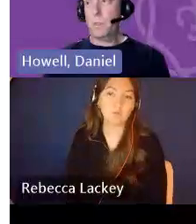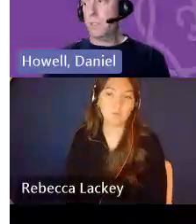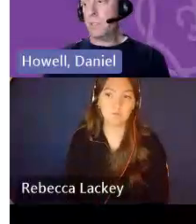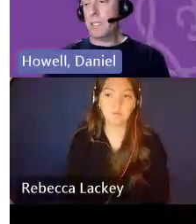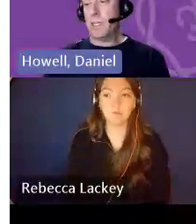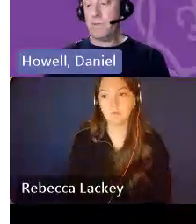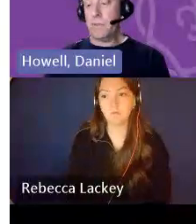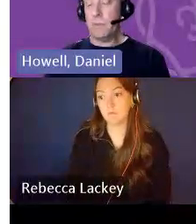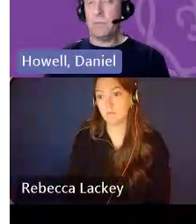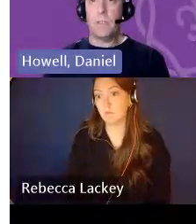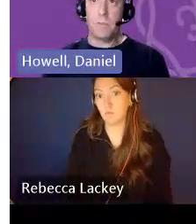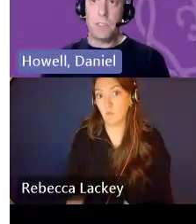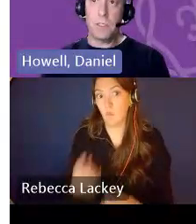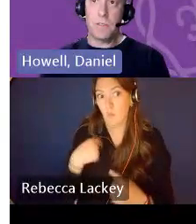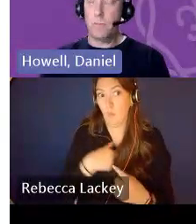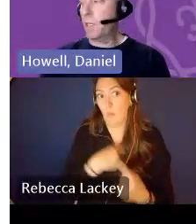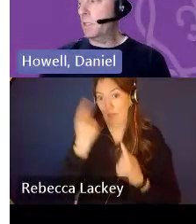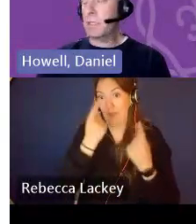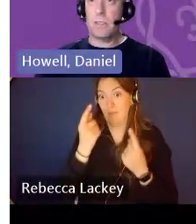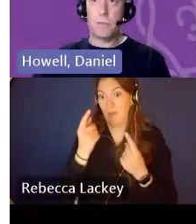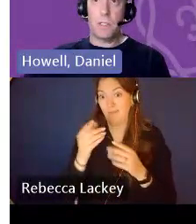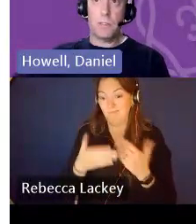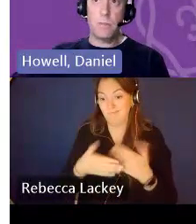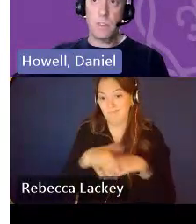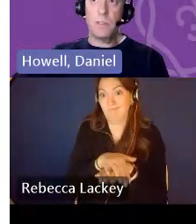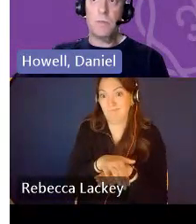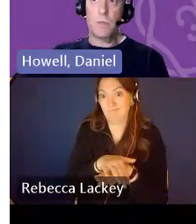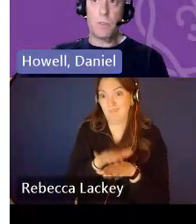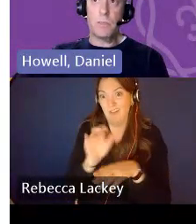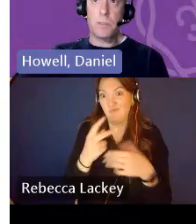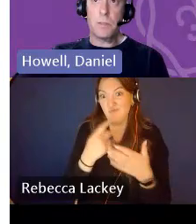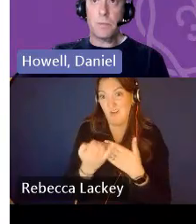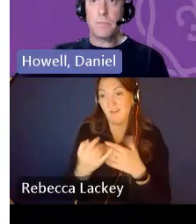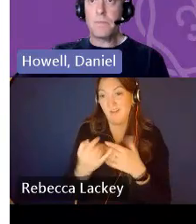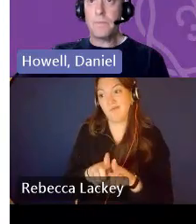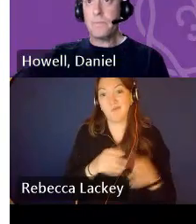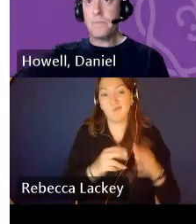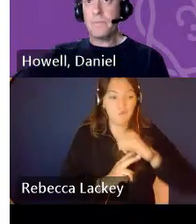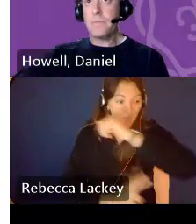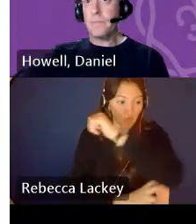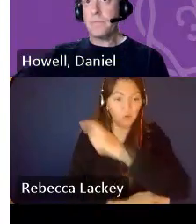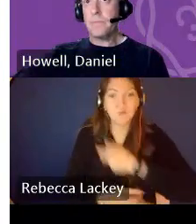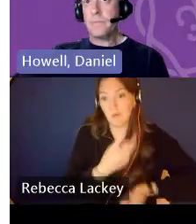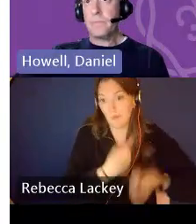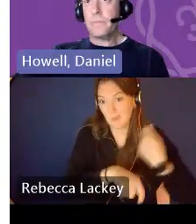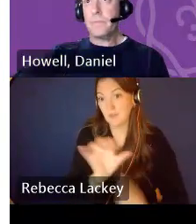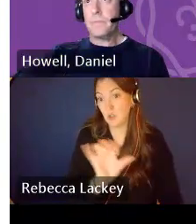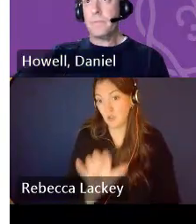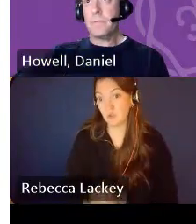So we certainly account for uh reservicing projects as well as the bridge replacements.